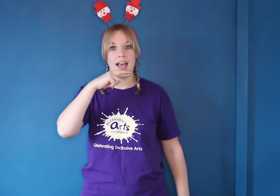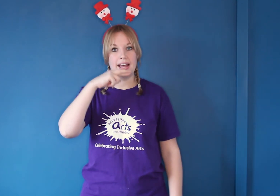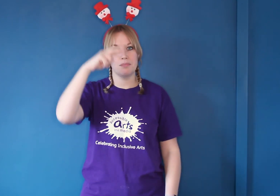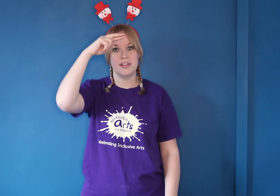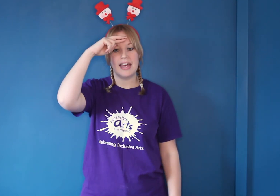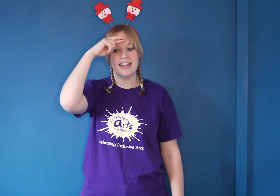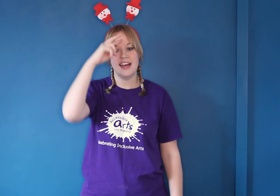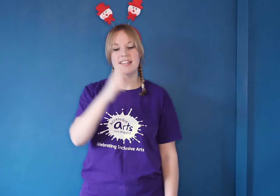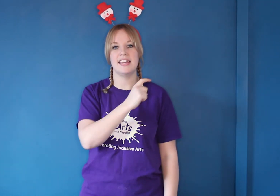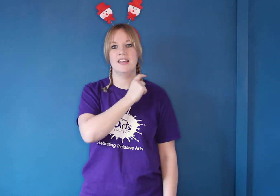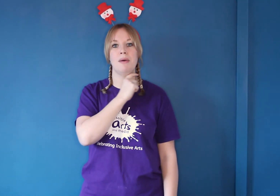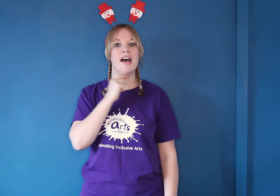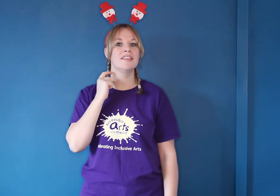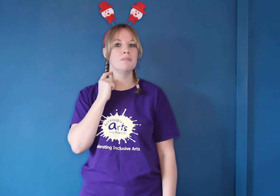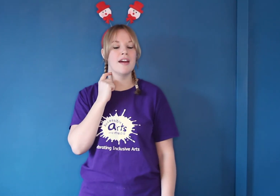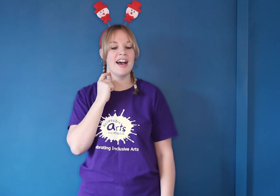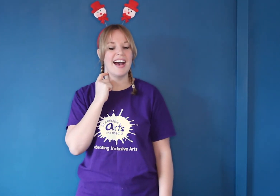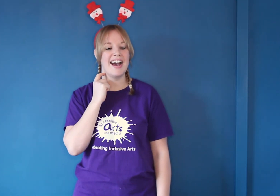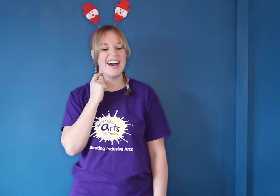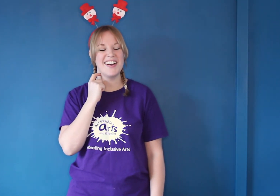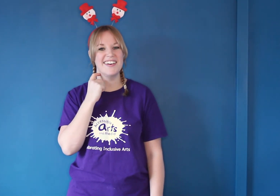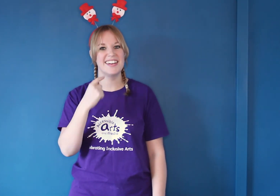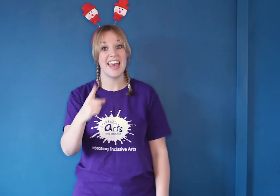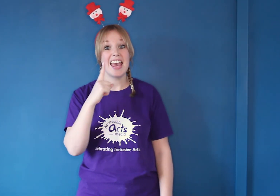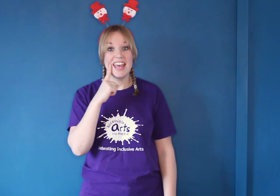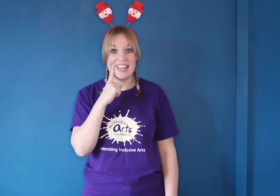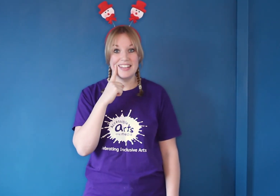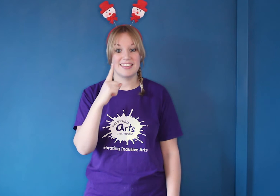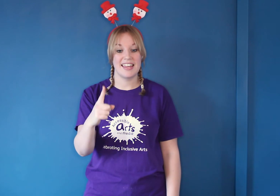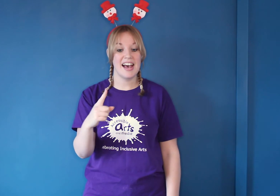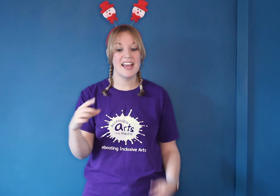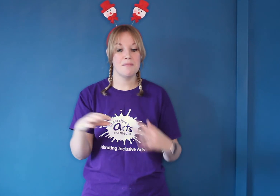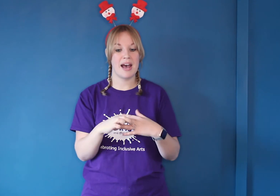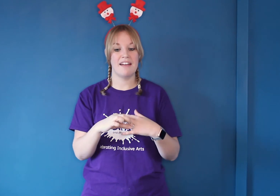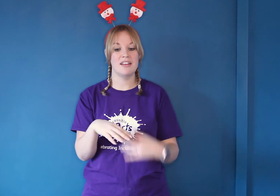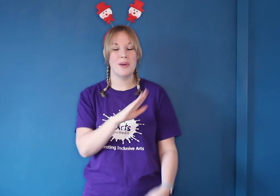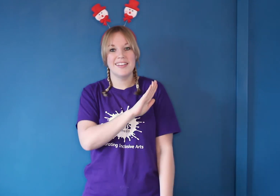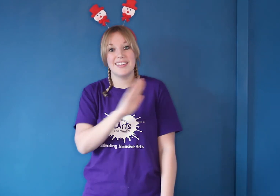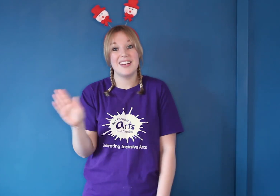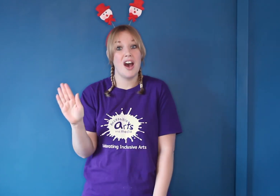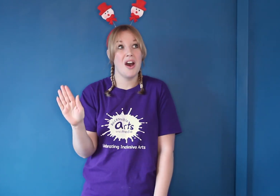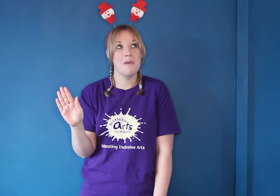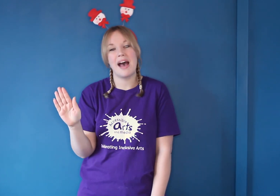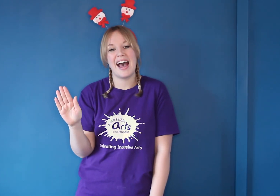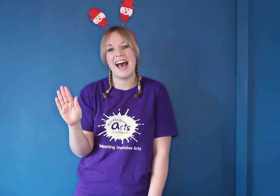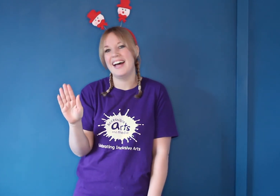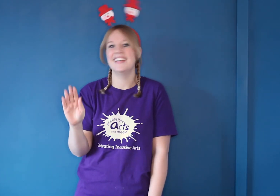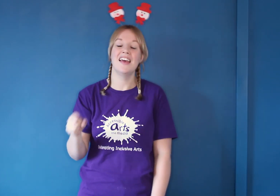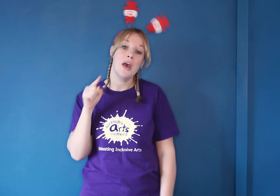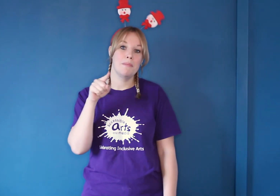And pretend that he is Parson Brown. He’ll say are you married? We’ll say no man.